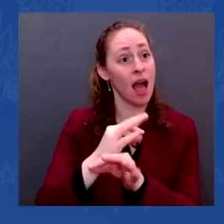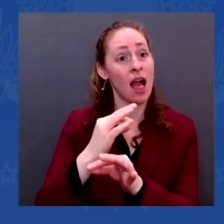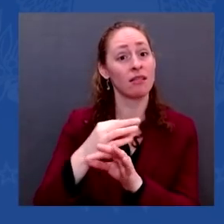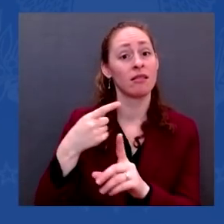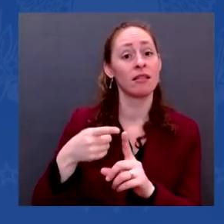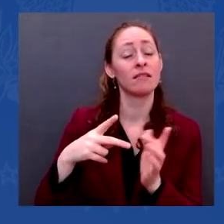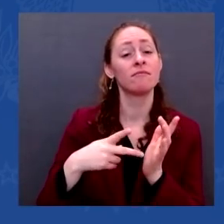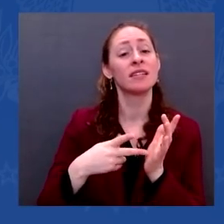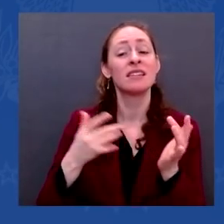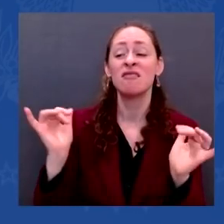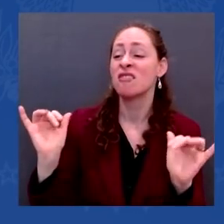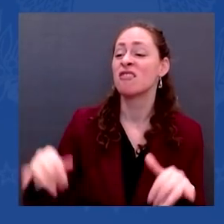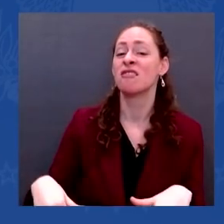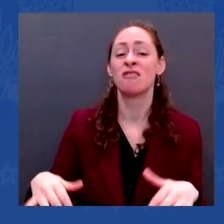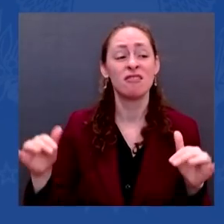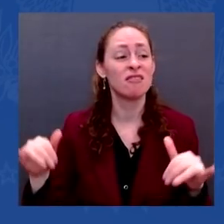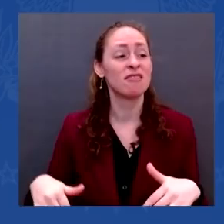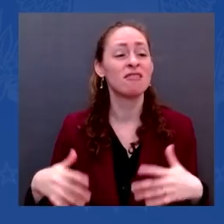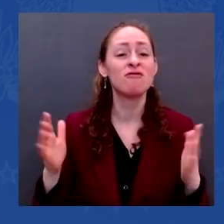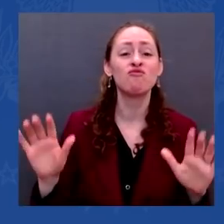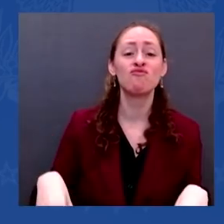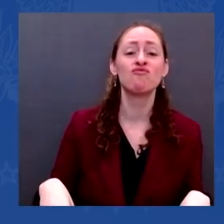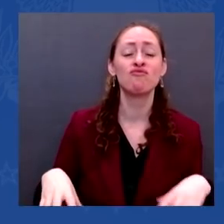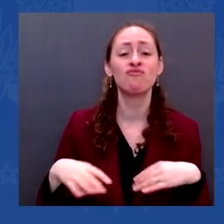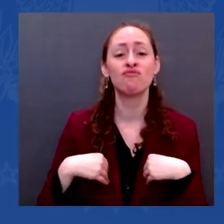It lifts us up and it gives us purpose.